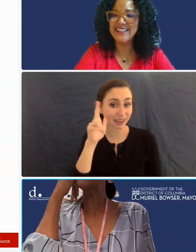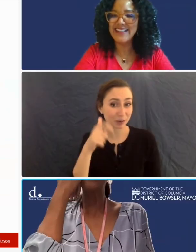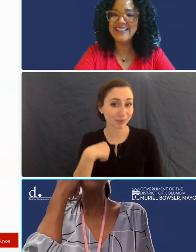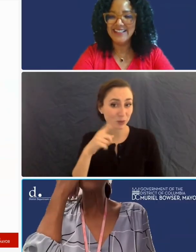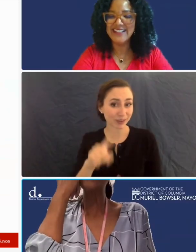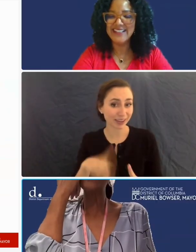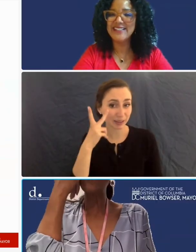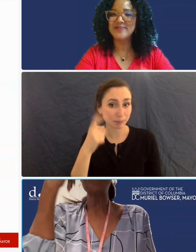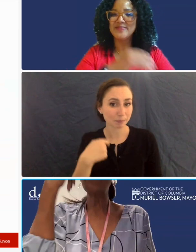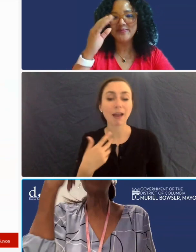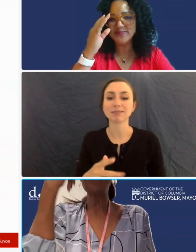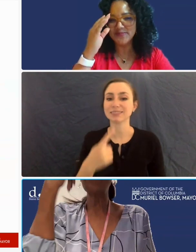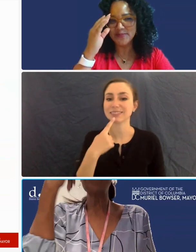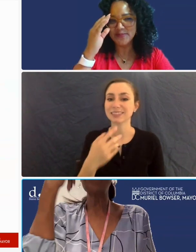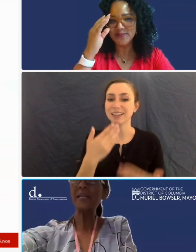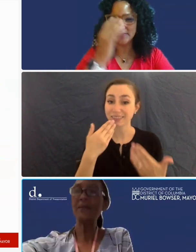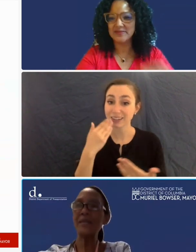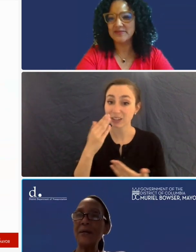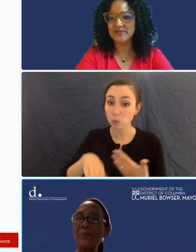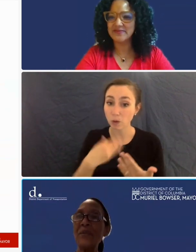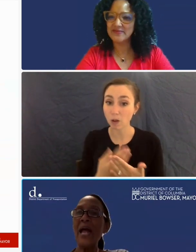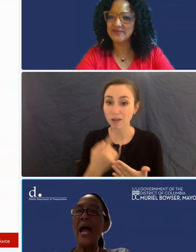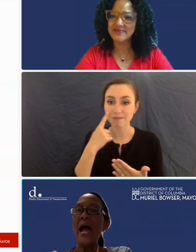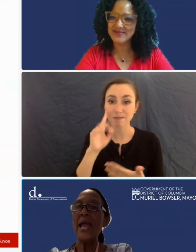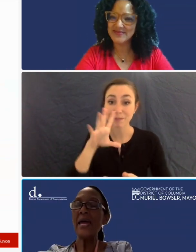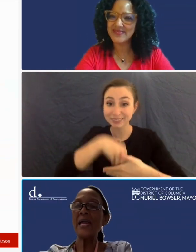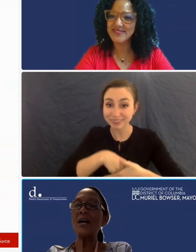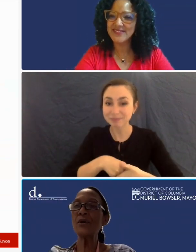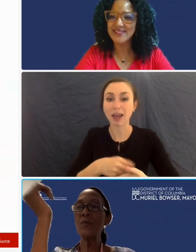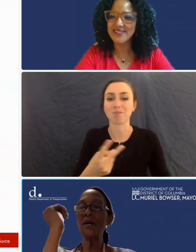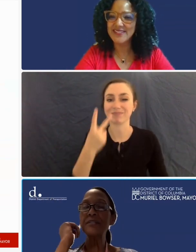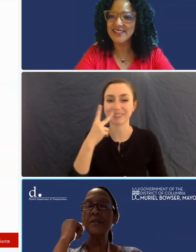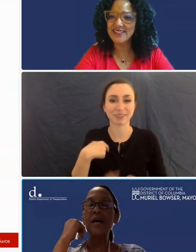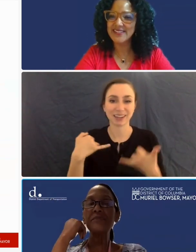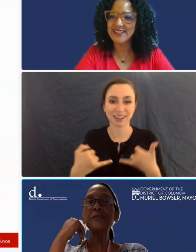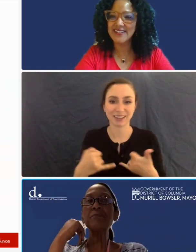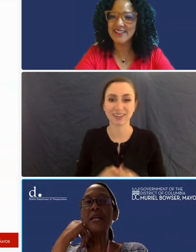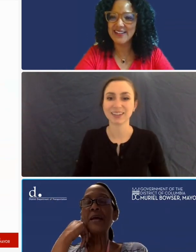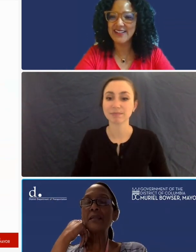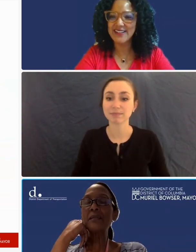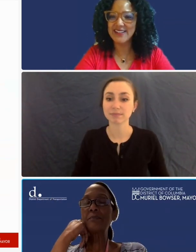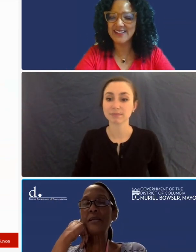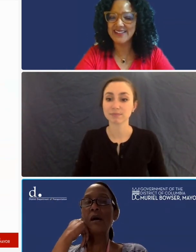thanks everybody for participating here we go and i also want to just piggyback a little bit on what